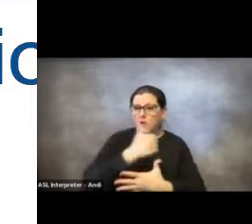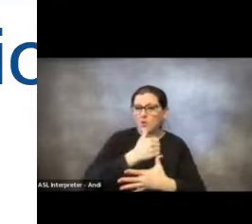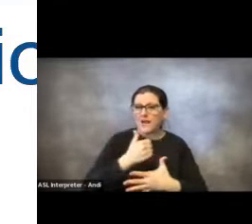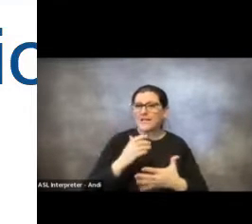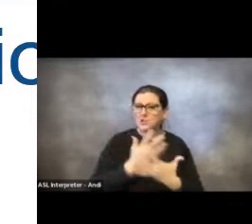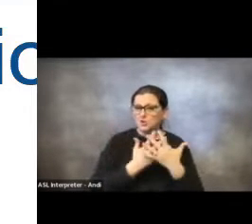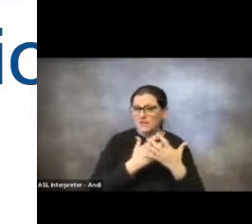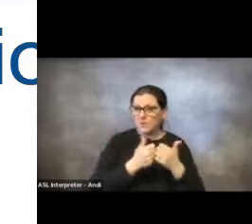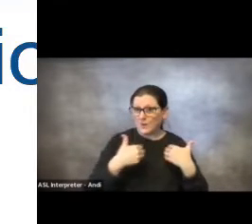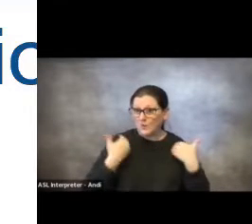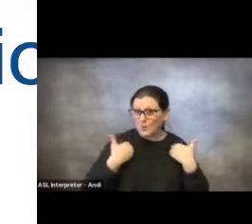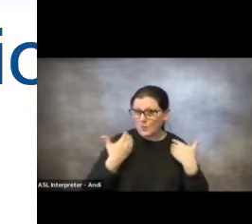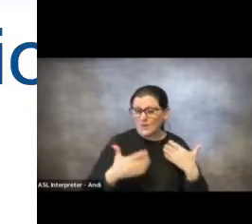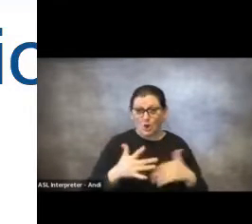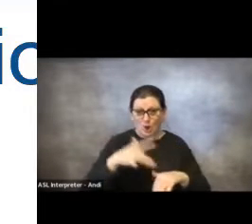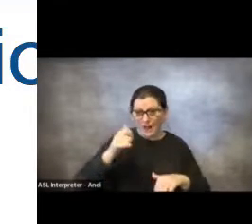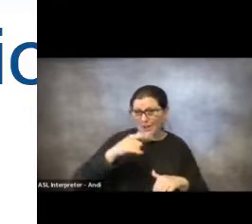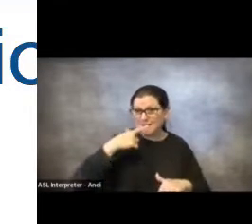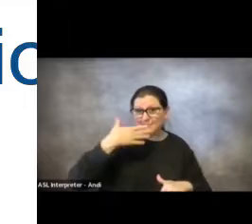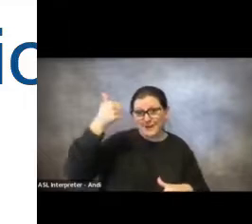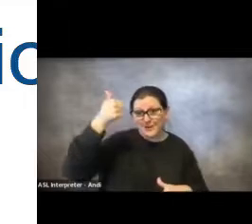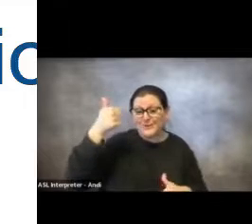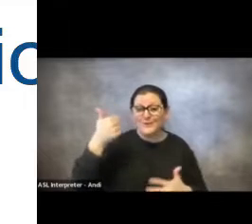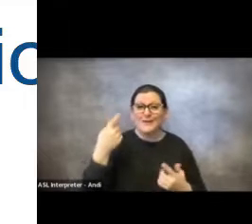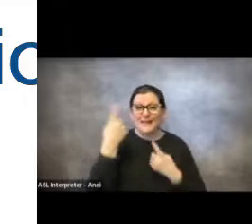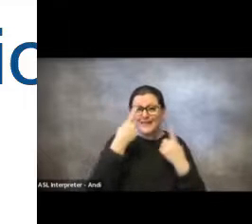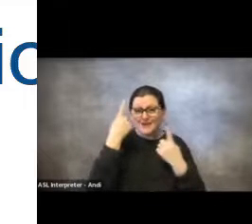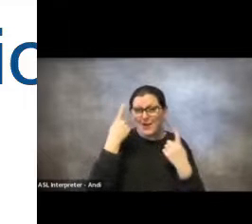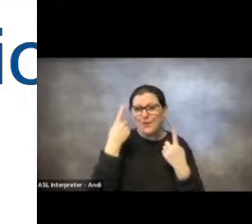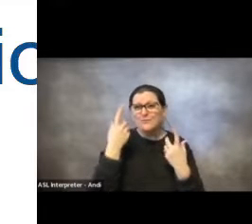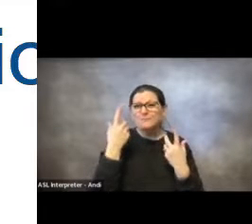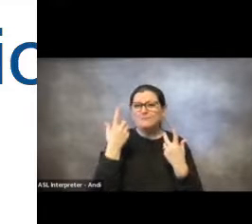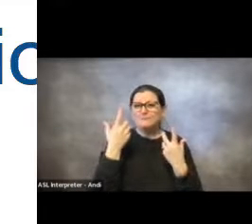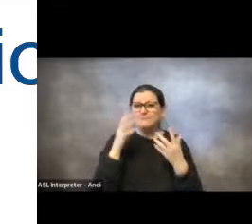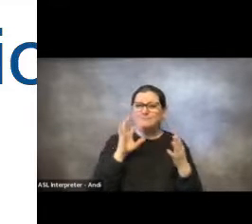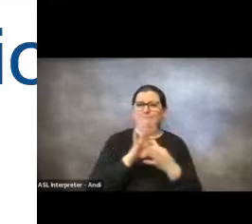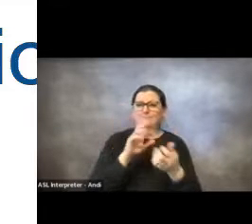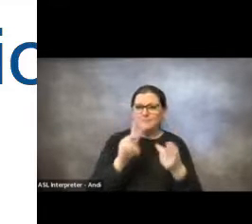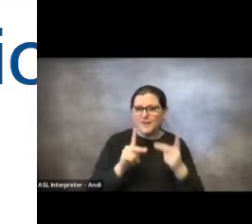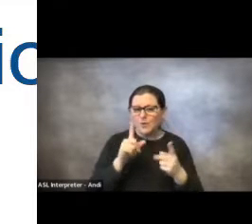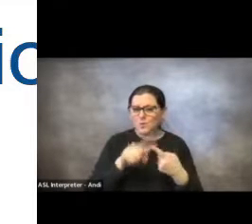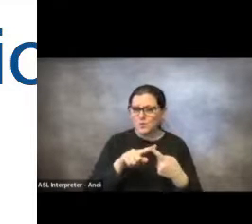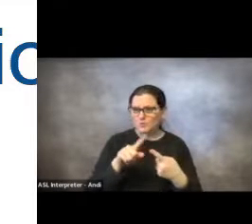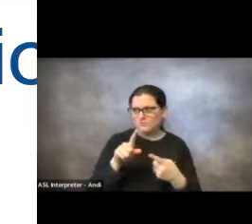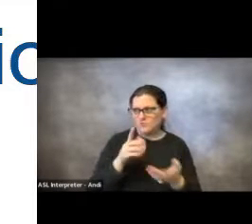you know, the earlier the better, when we're thinking about trying to get folks connected to needed services. And then of course, when we're